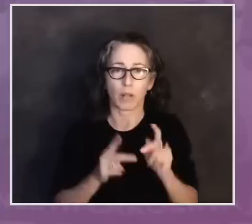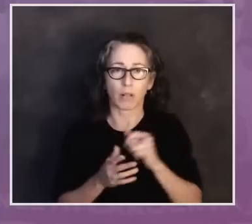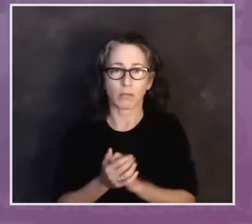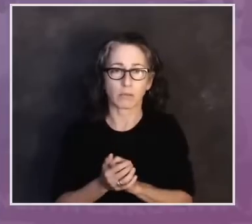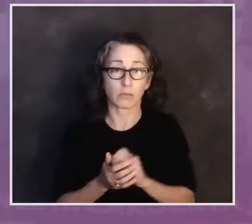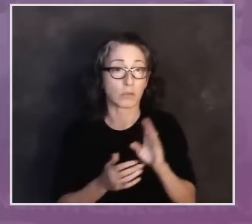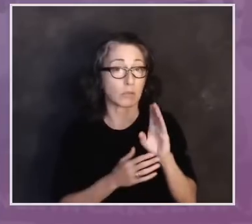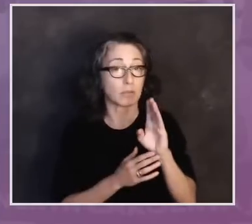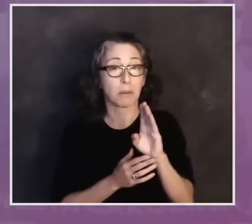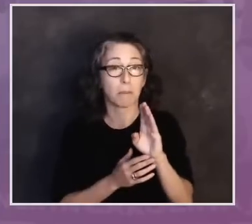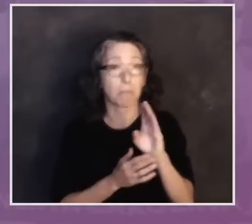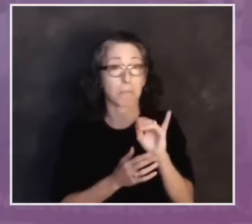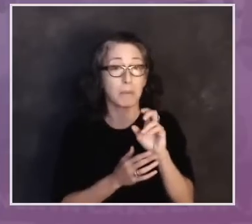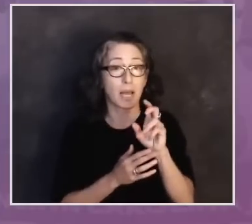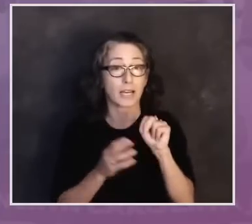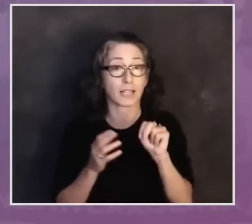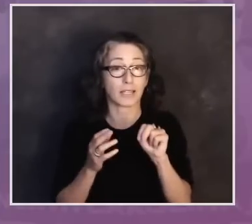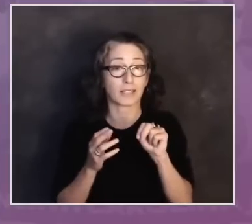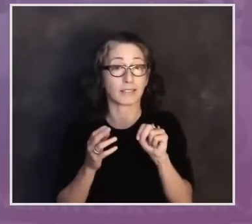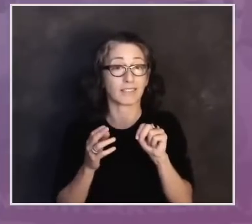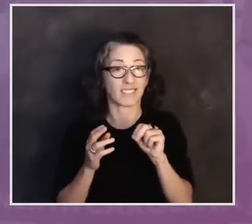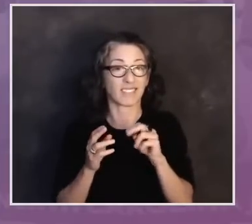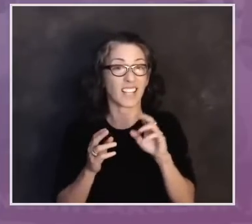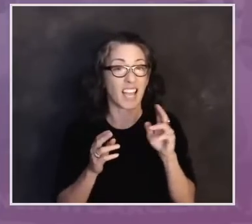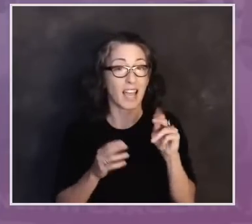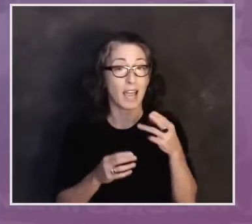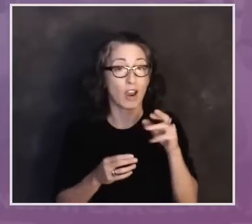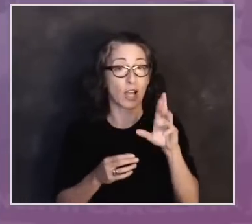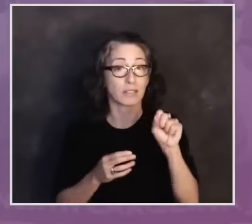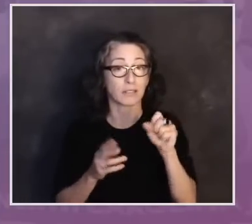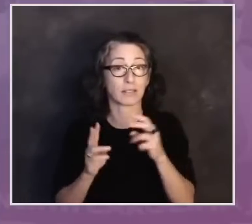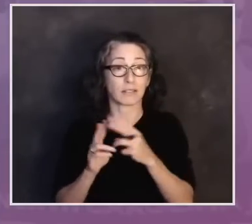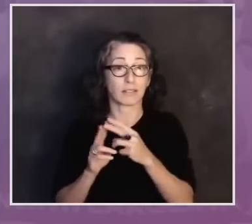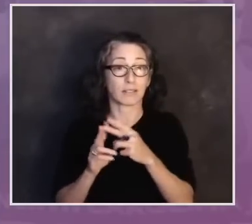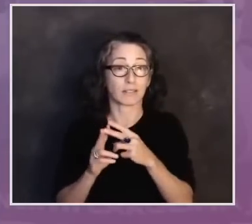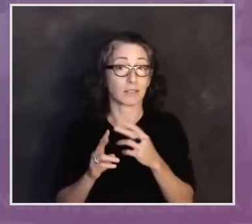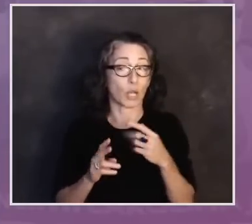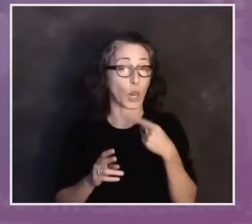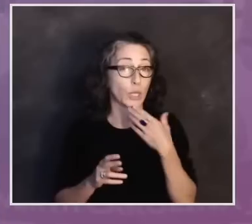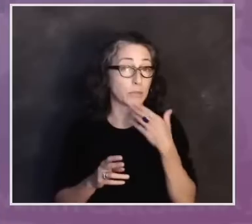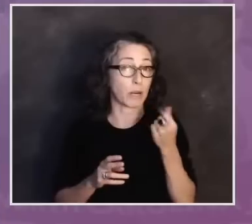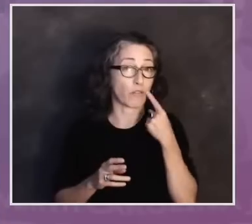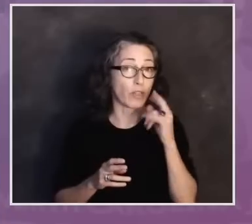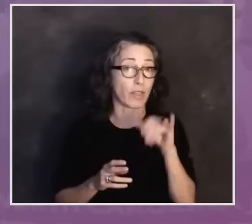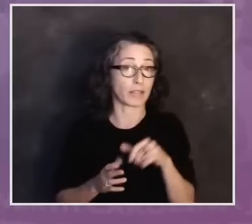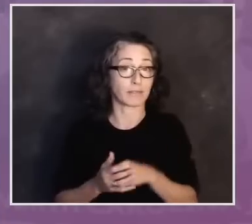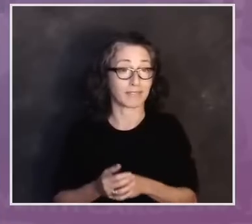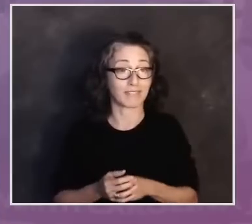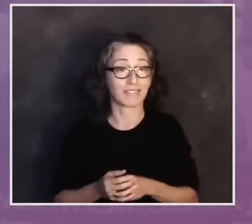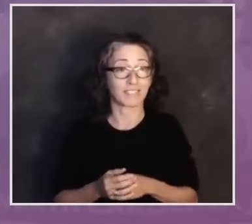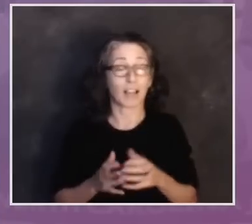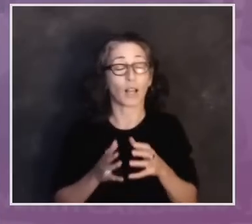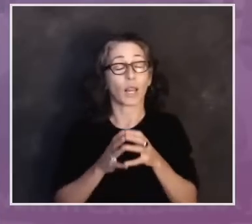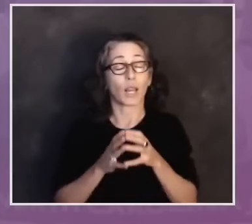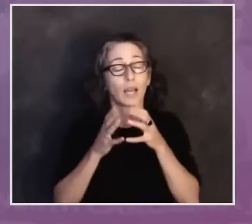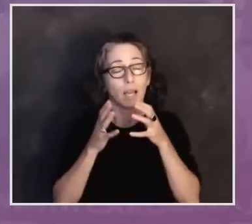MAKE US BETTER PEOPLE. SO THE BIDEN-HARRIS TICKET IS